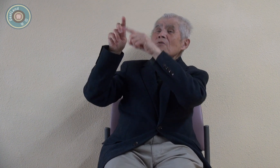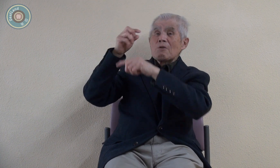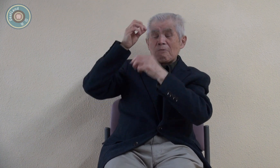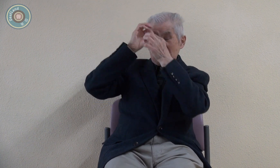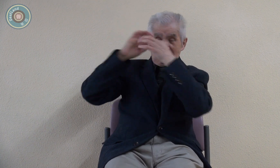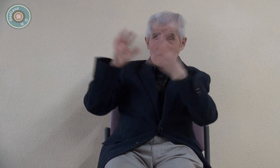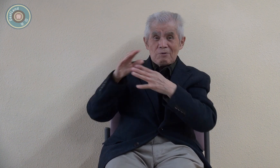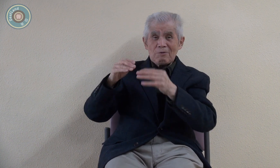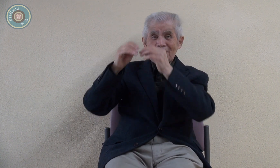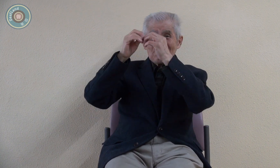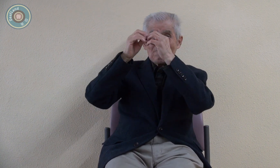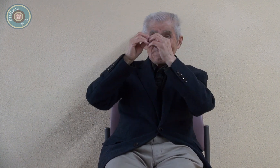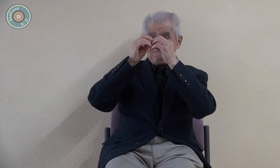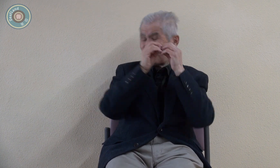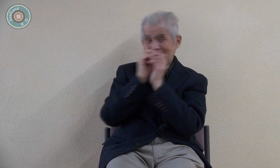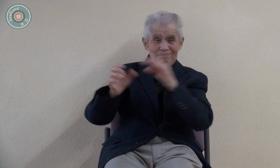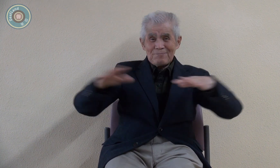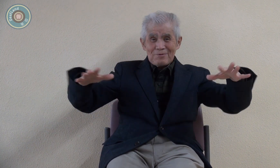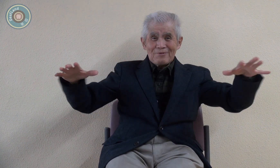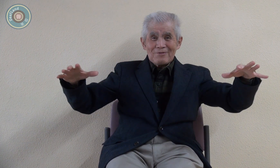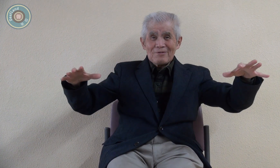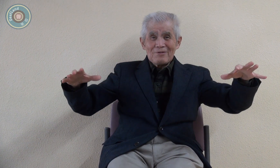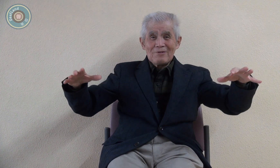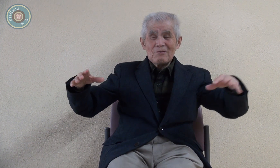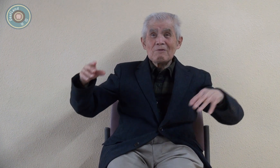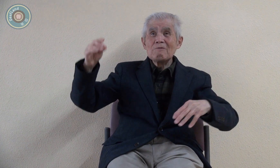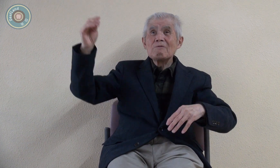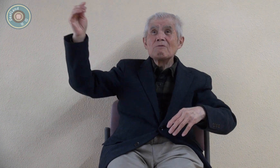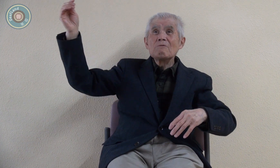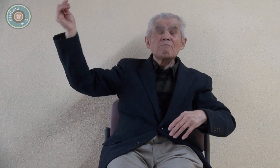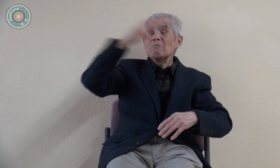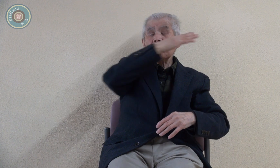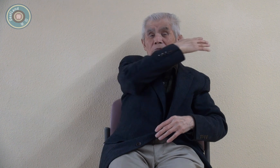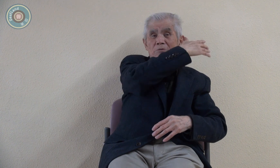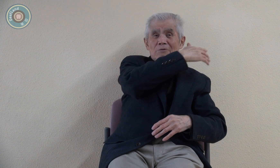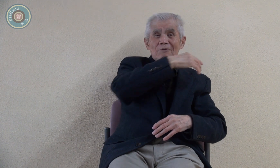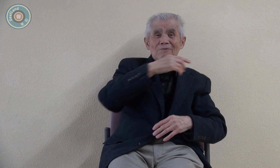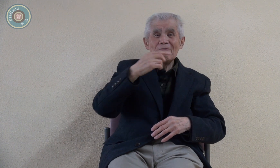Suddenly, it was like a flash And then...